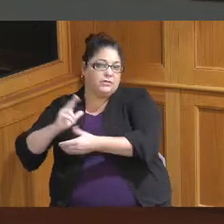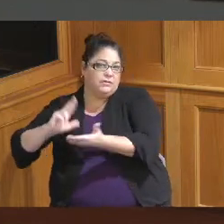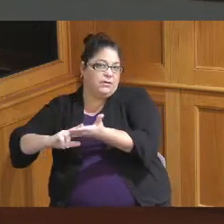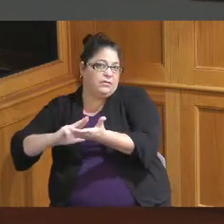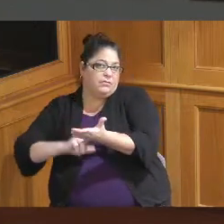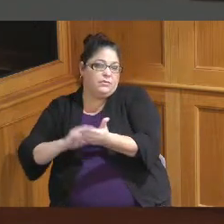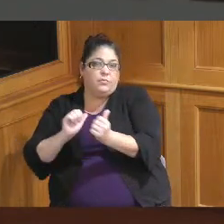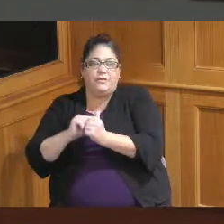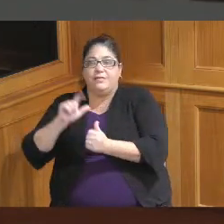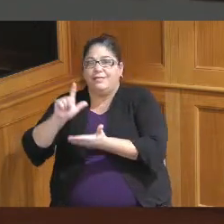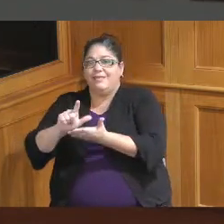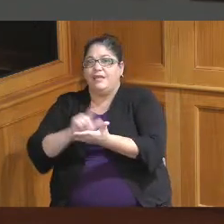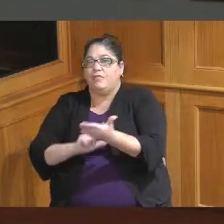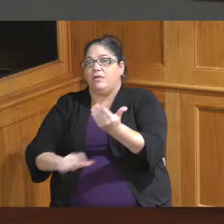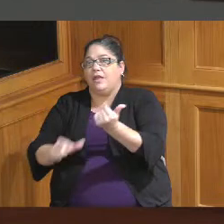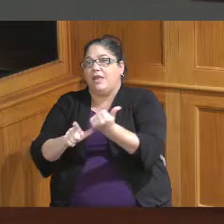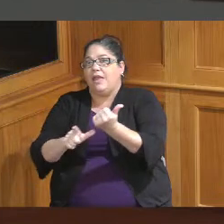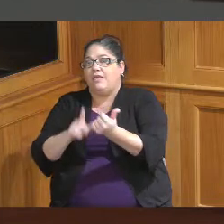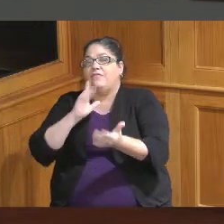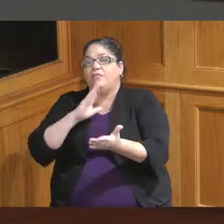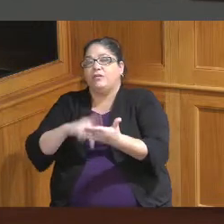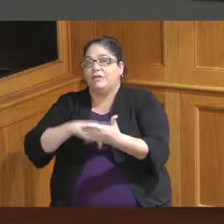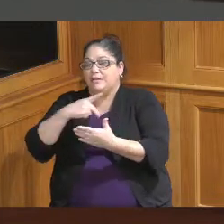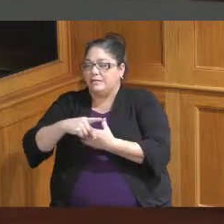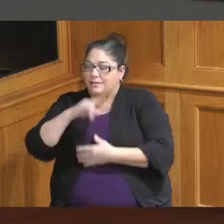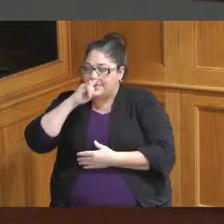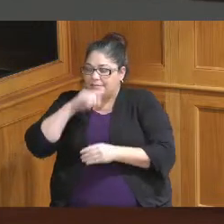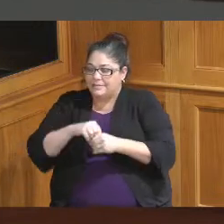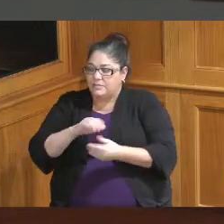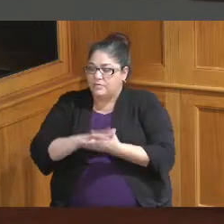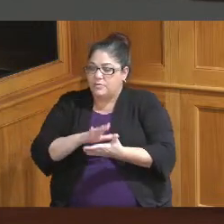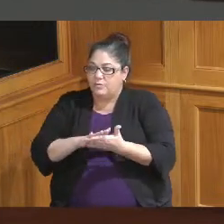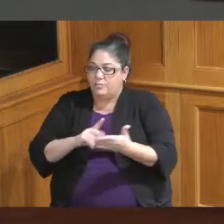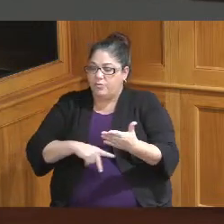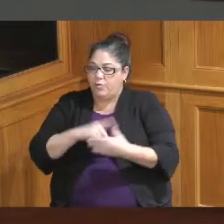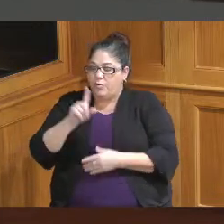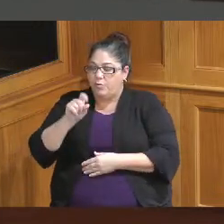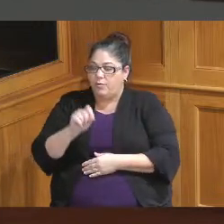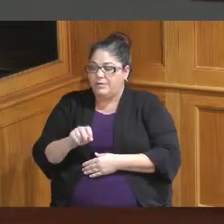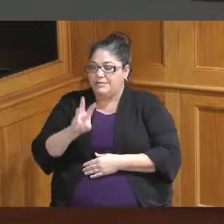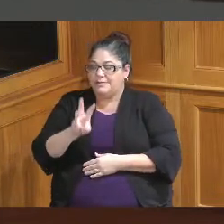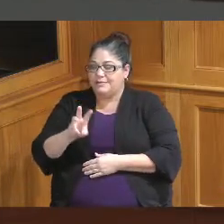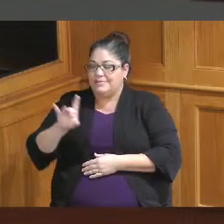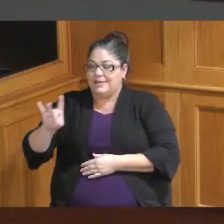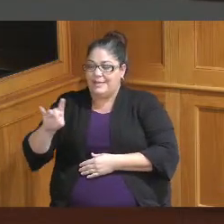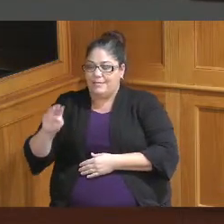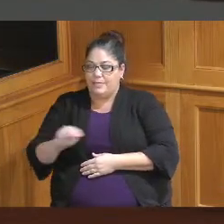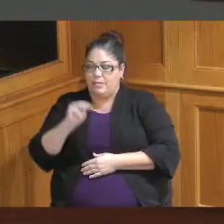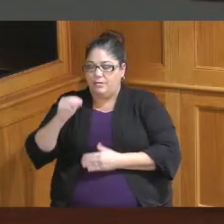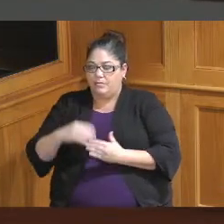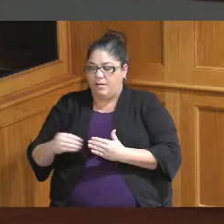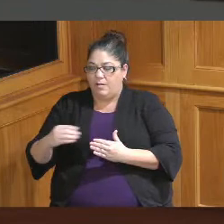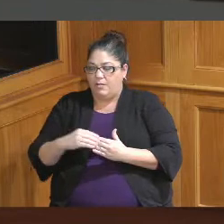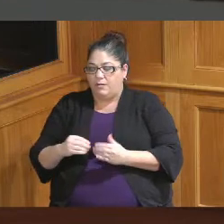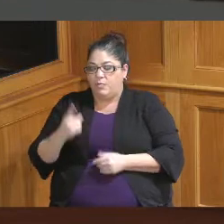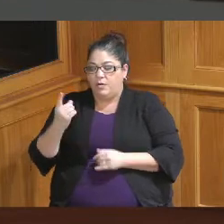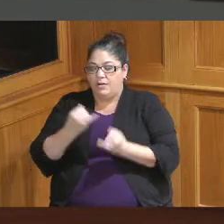legal aid for the kids in school ru program at 1.26 eight million there is a independent living